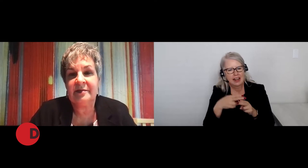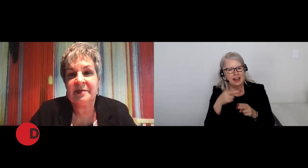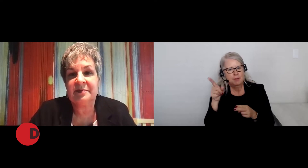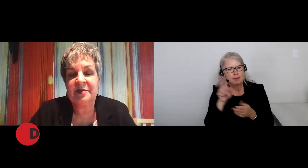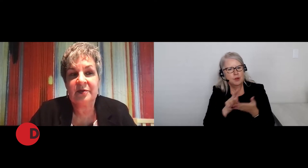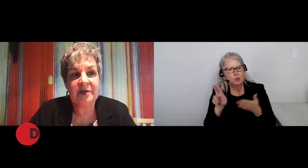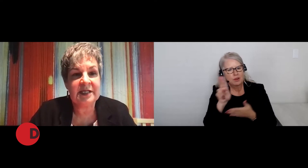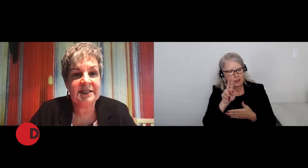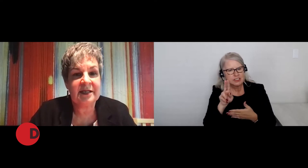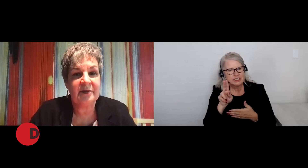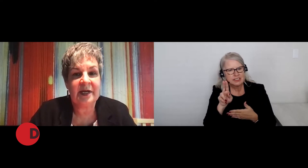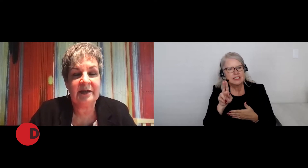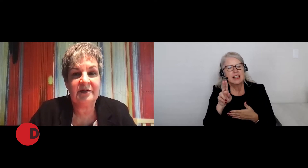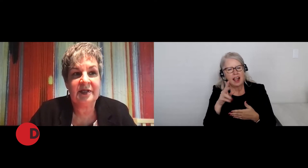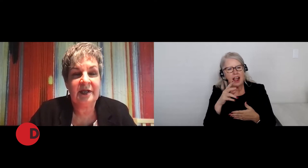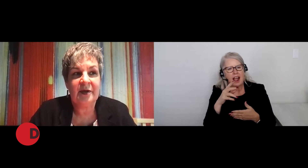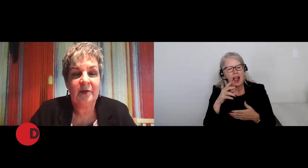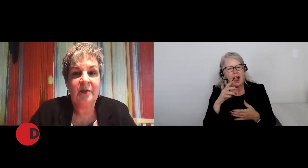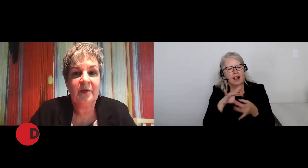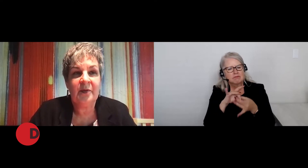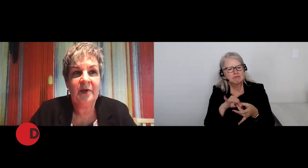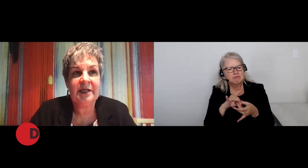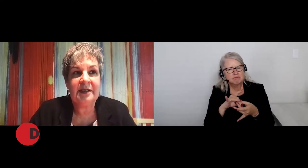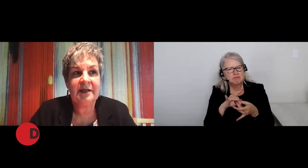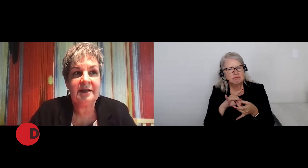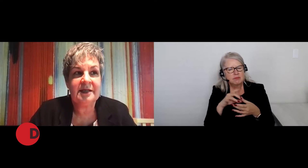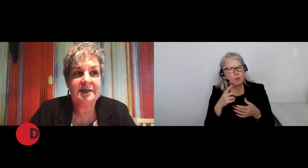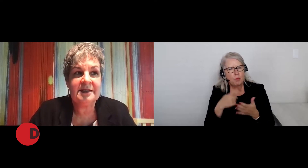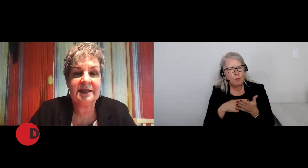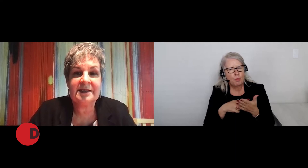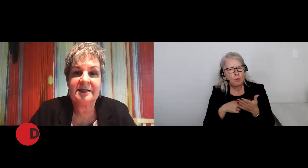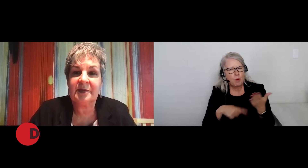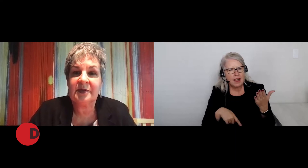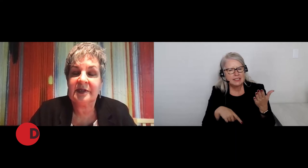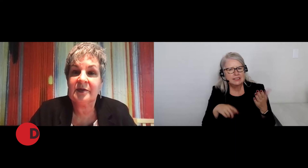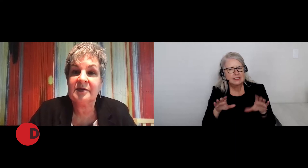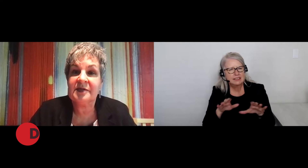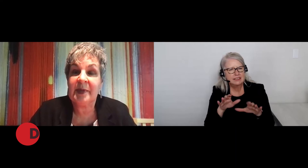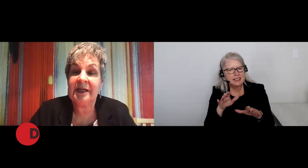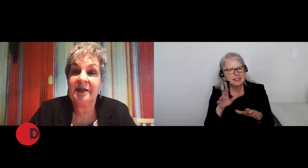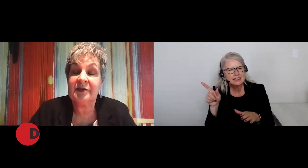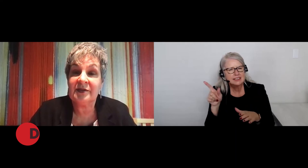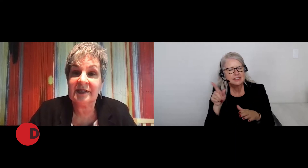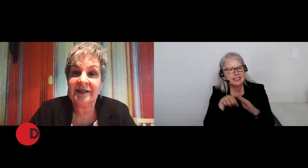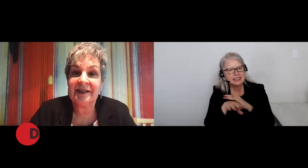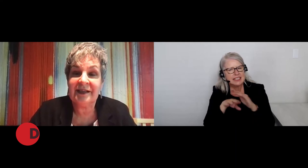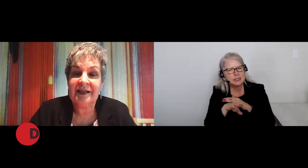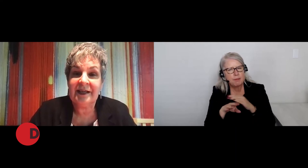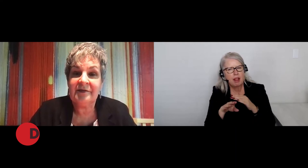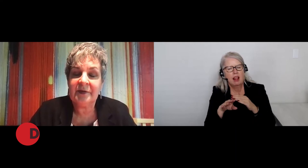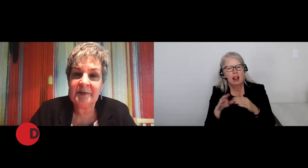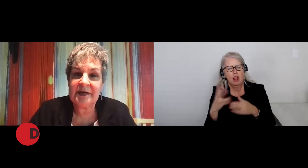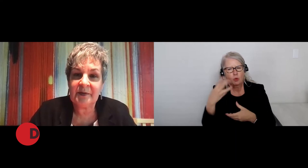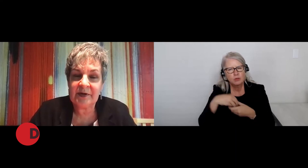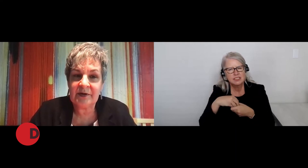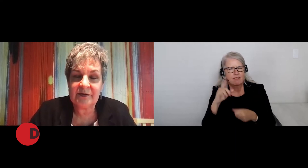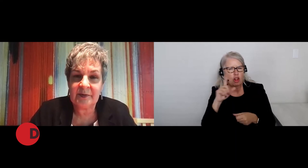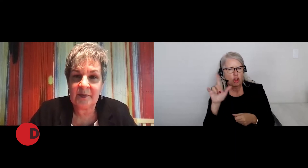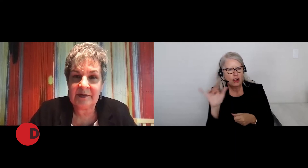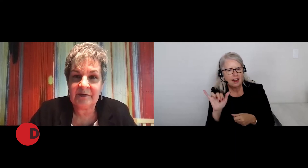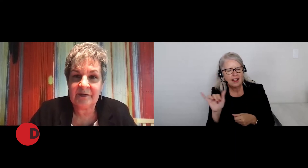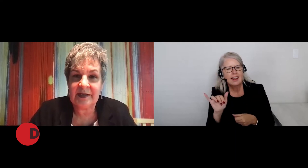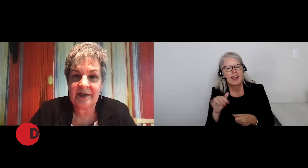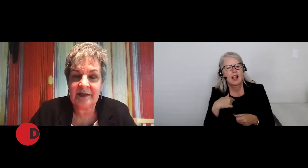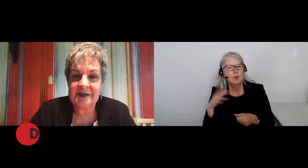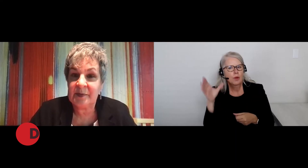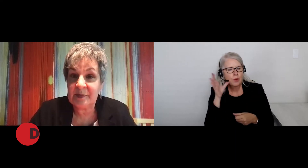at a university on what does accessible inclusiveness look like.